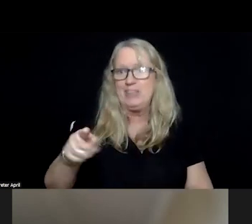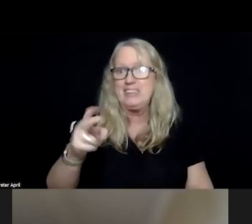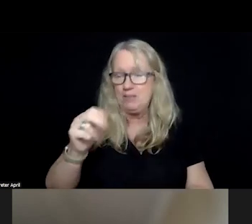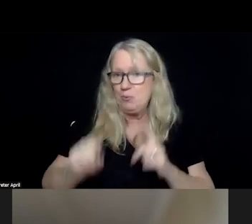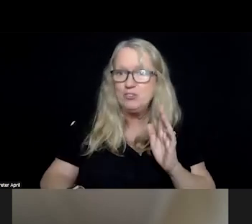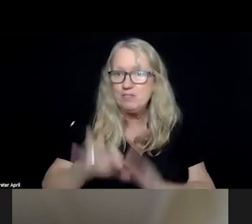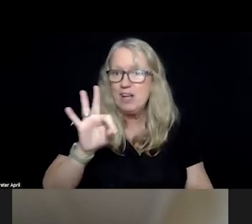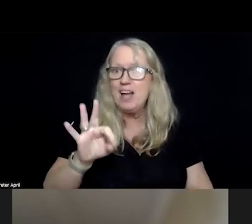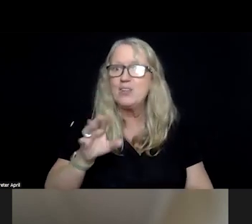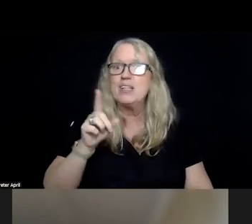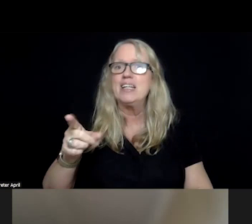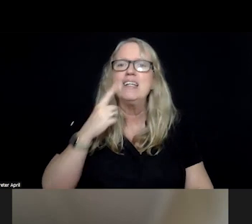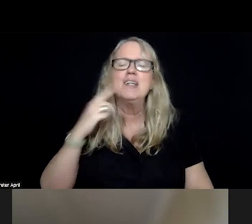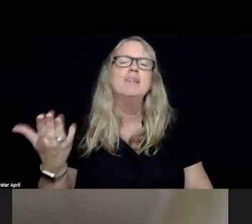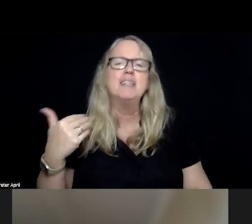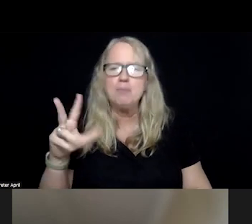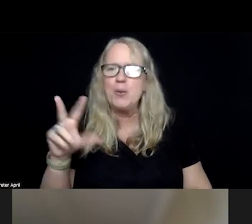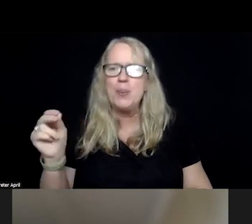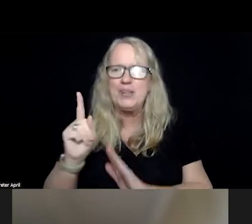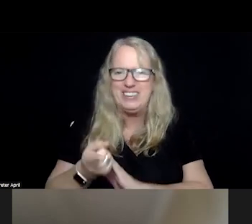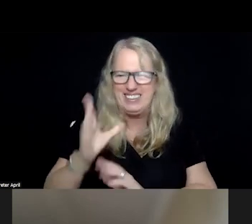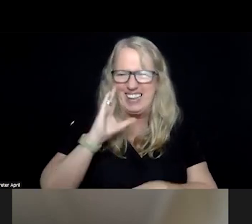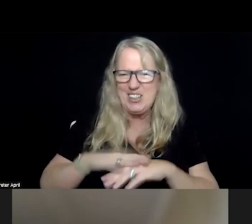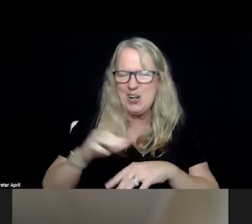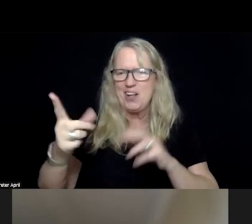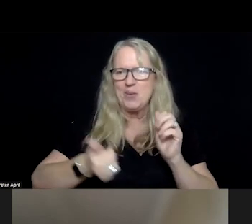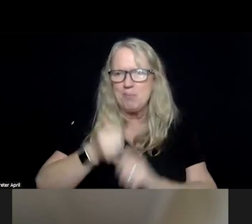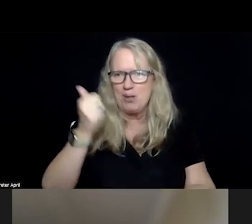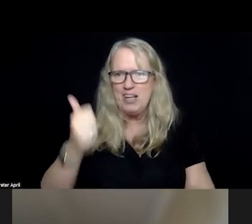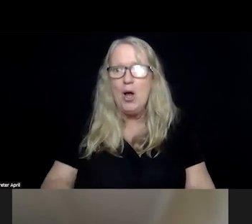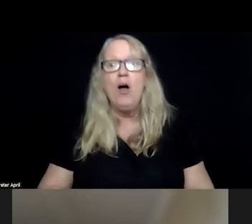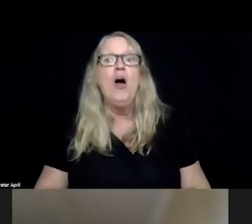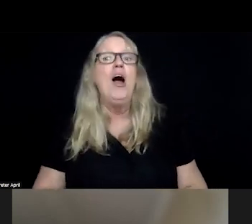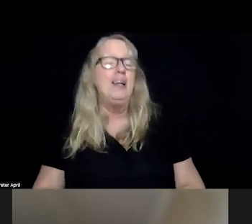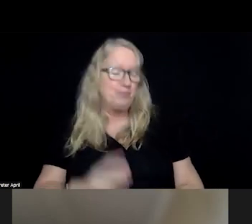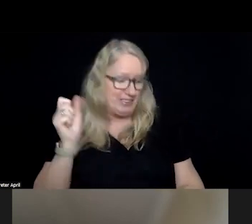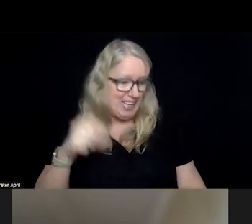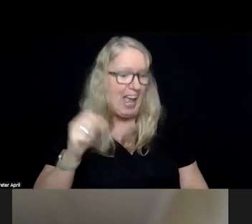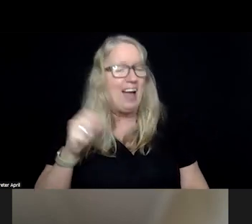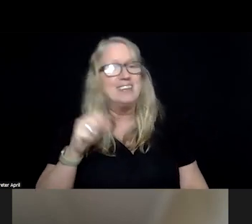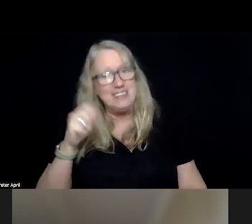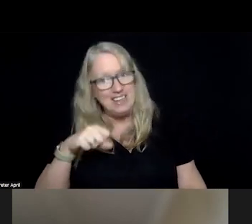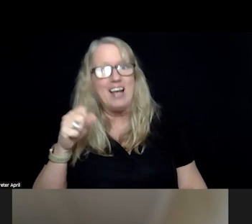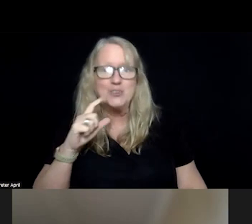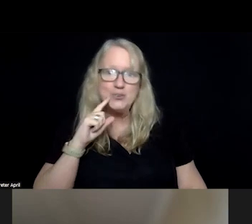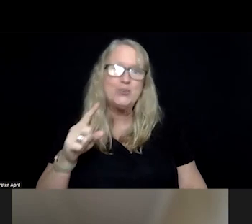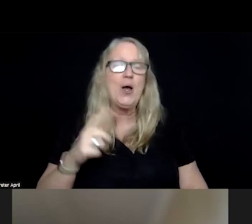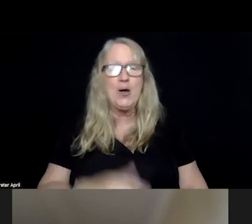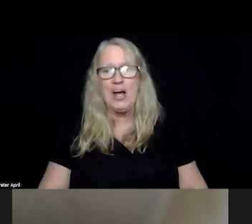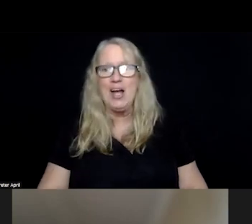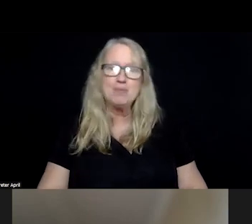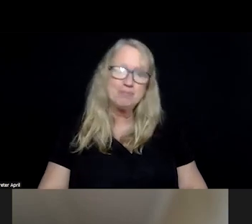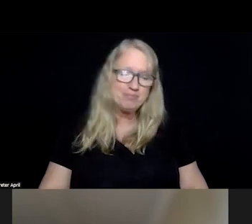GIVE ME 30 SECONDS ON THE MOST SURPRISING THING. >> YEAH, SO I HAD DONE AN INTERVIEW FOR